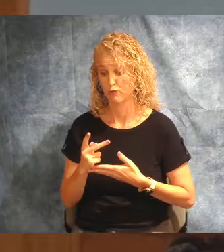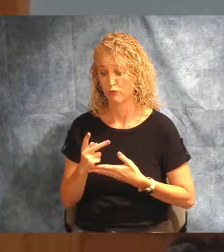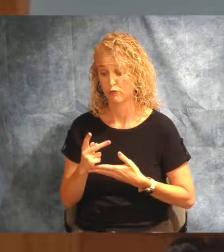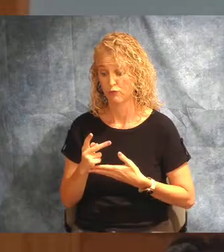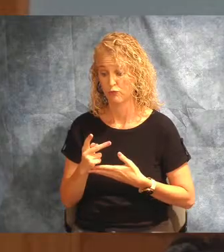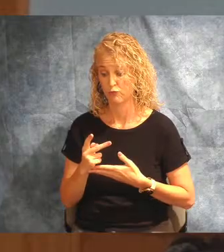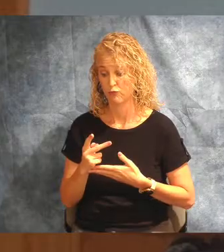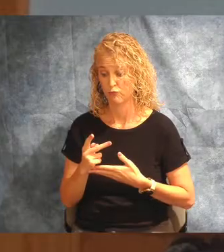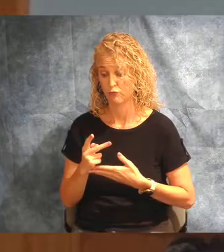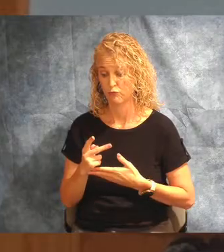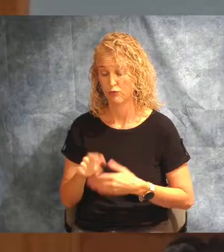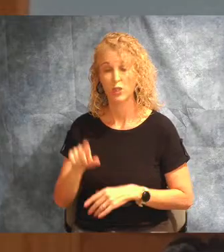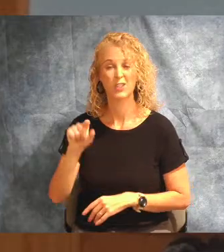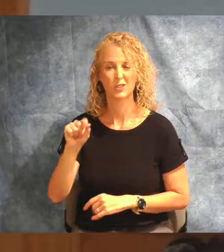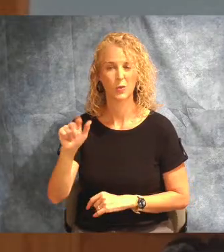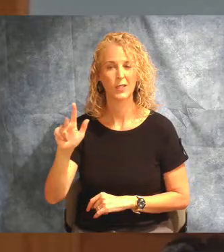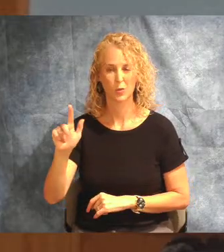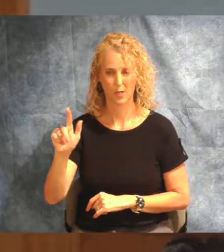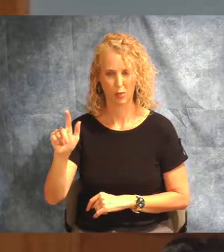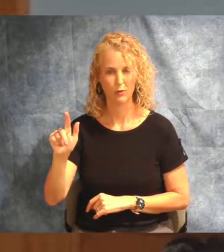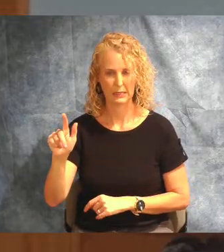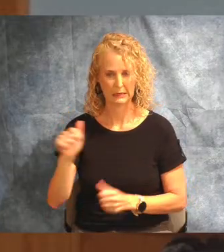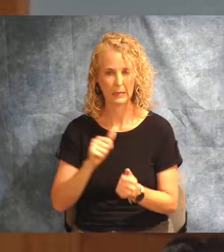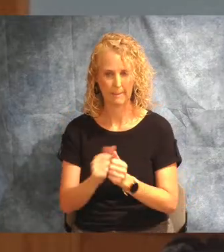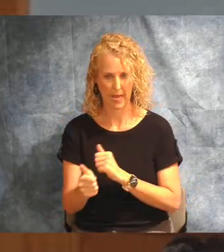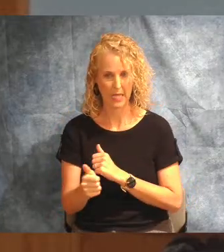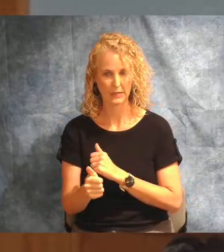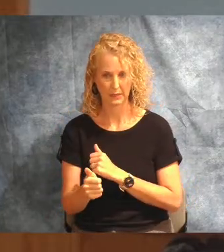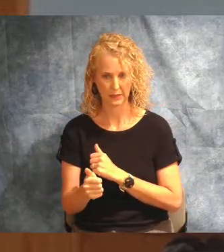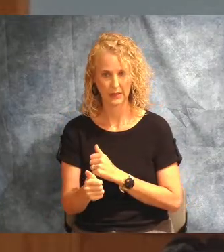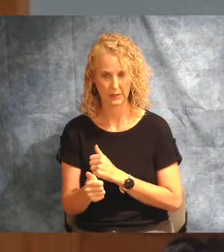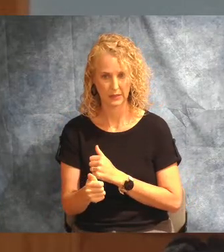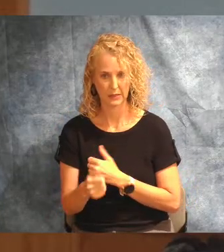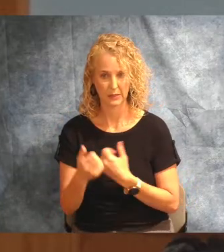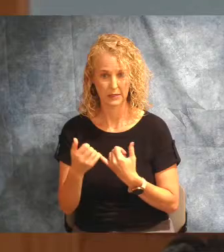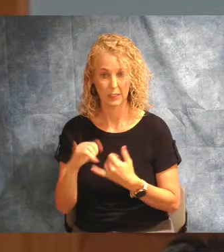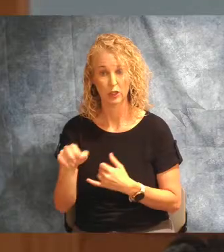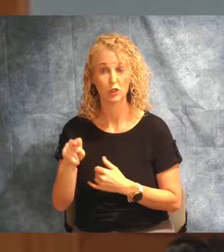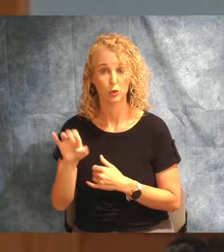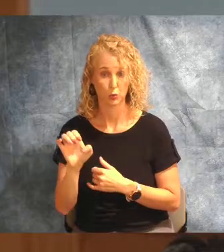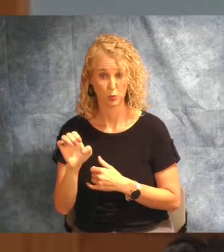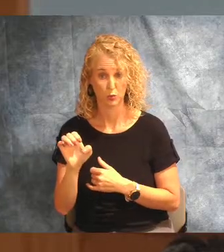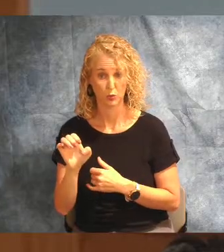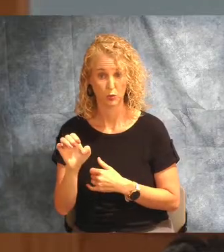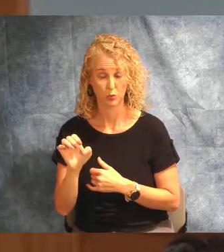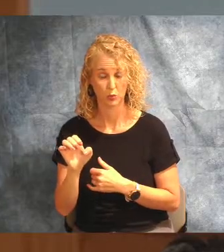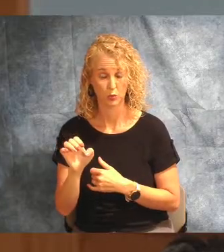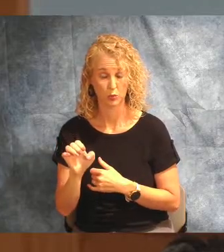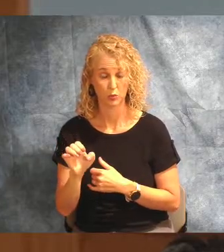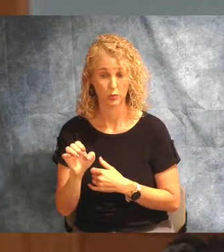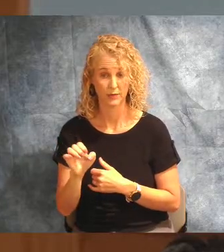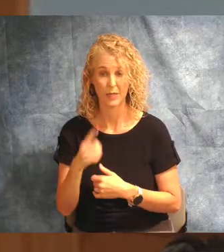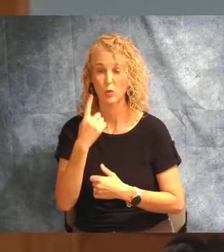to the end of 2023 in of this month of June. And this agreement provided for a one-year extension